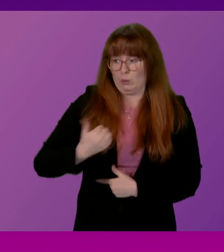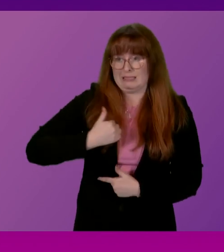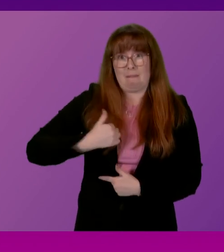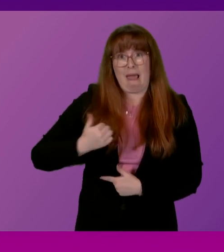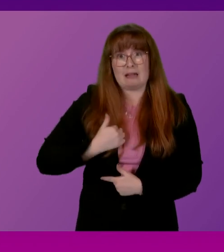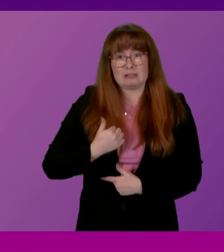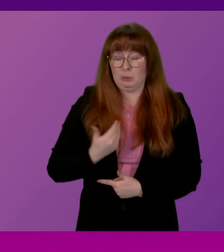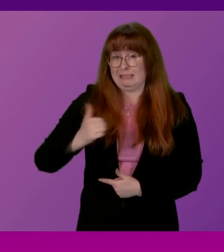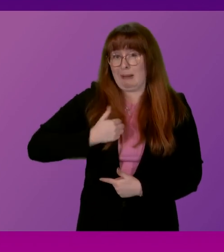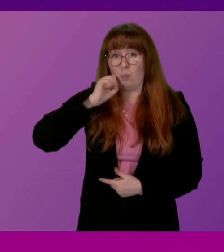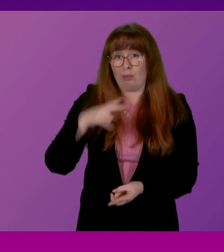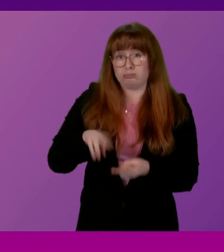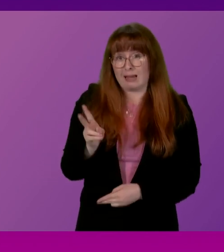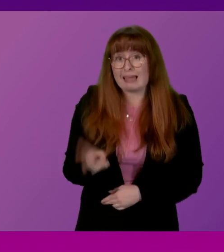expected to rise further.